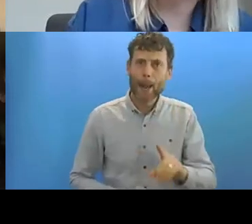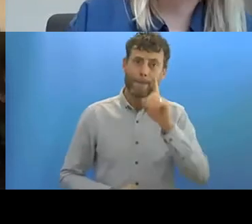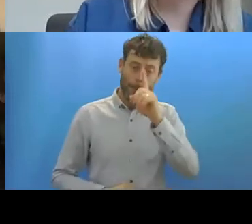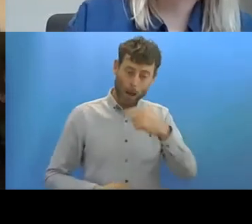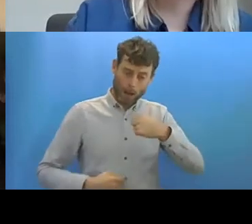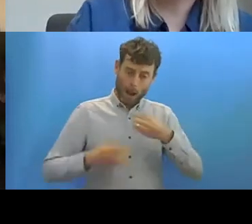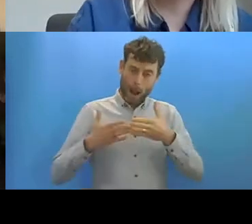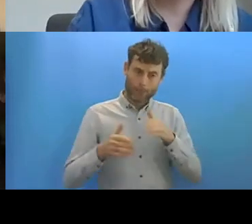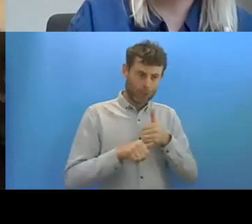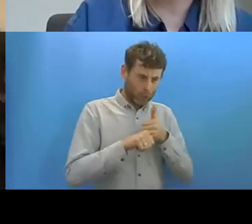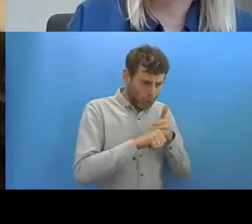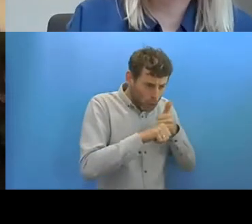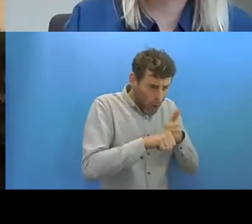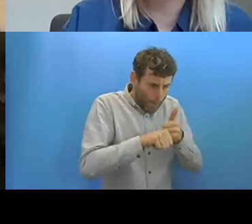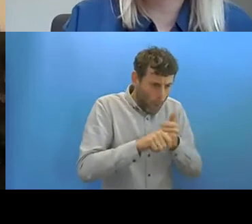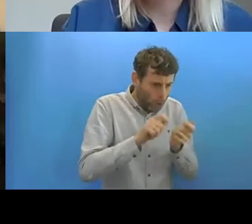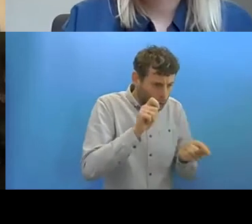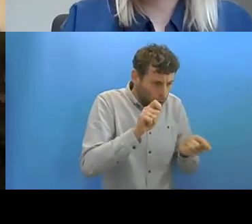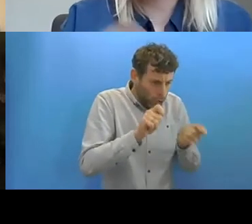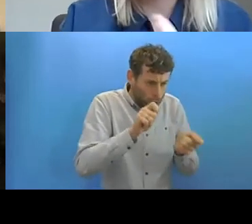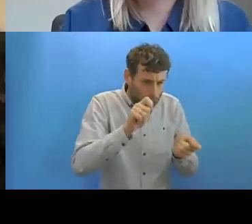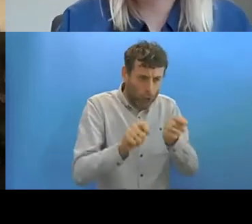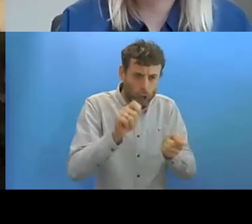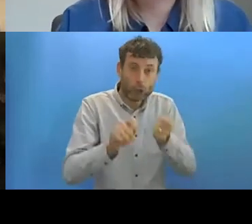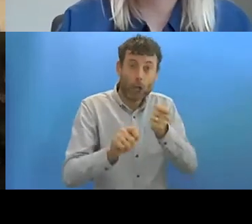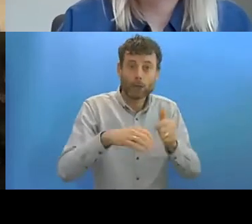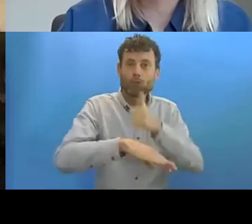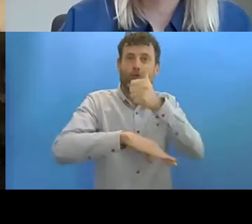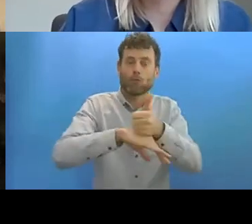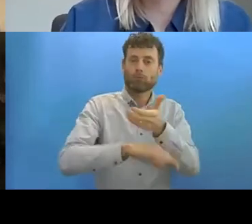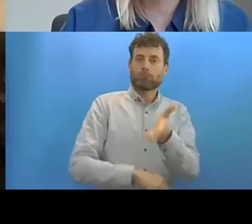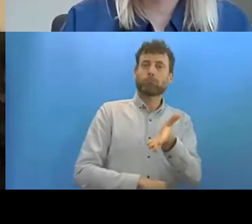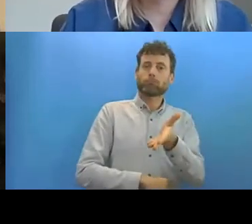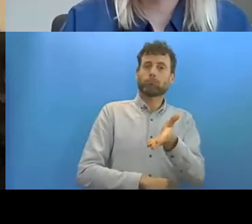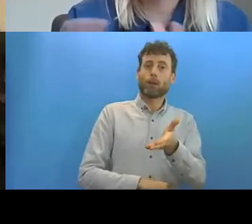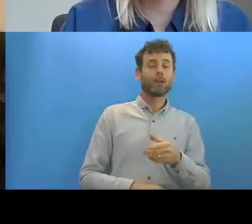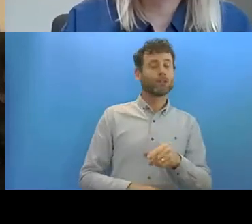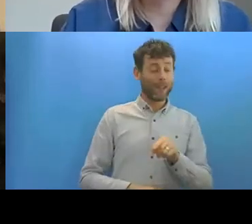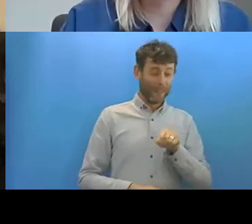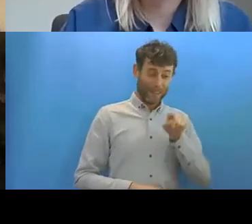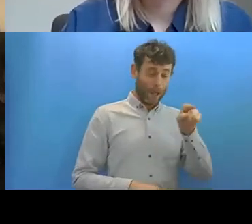to just shift the art form that they're working in, but Unlimited have been able to support them to do that process in such a brilliant way that the pieces we now have in the